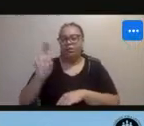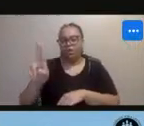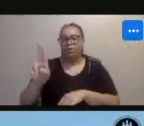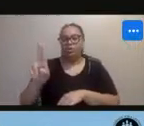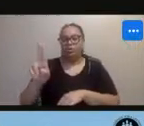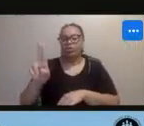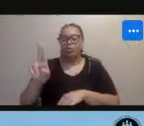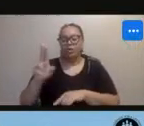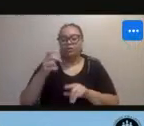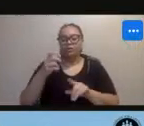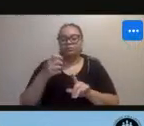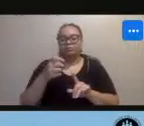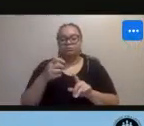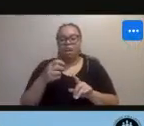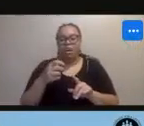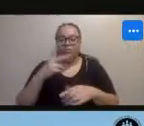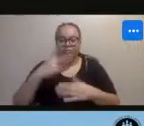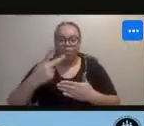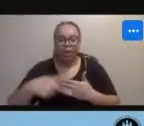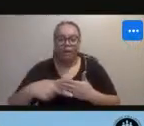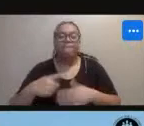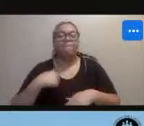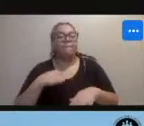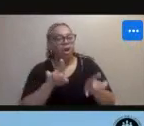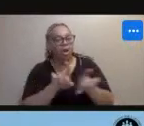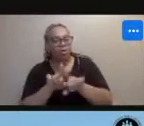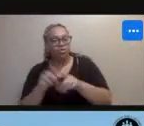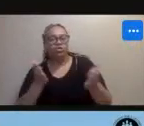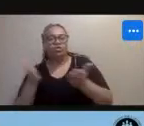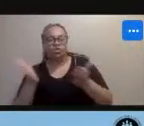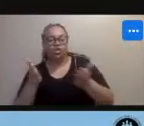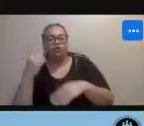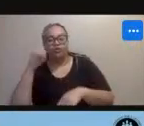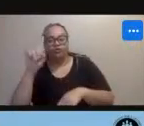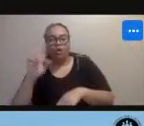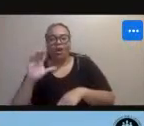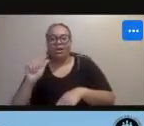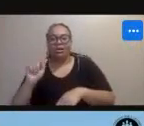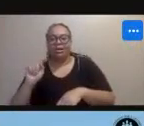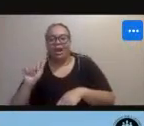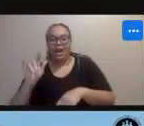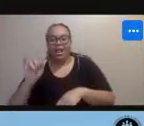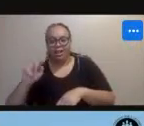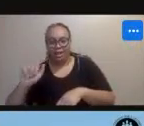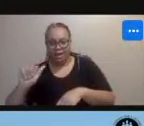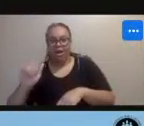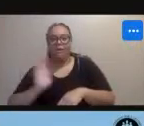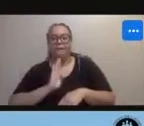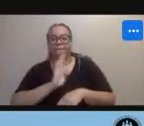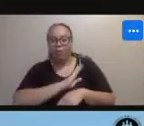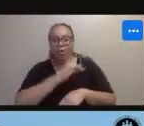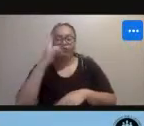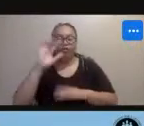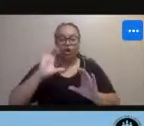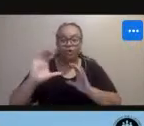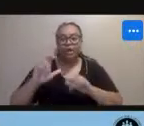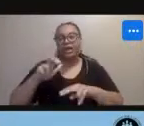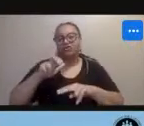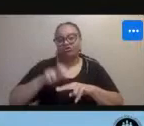LAUNCHED BY GORE BY OSU